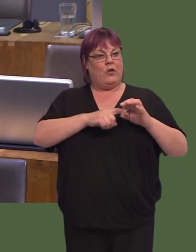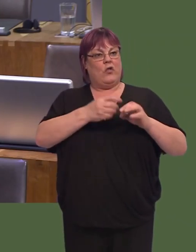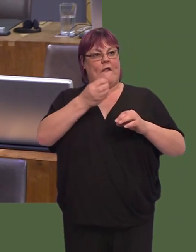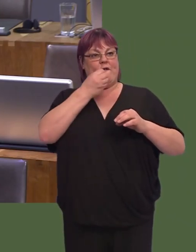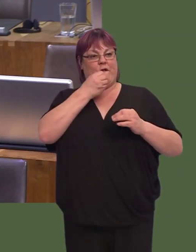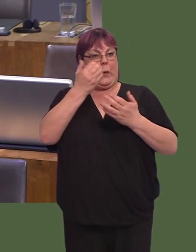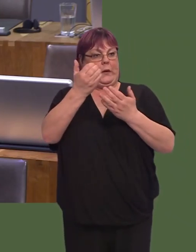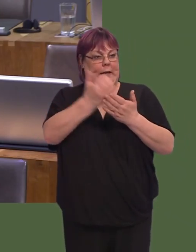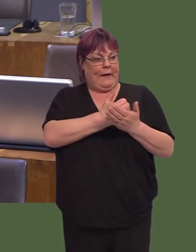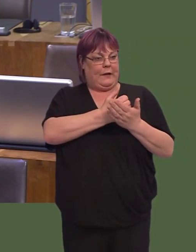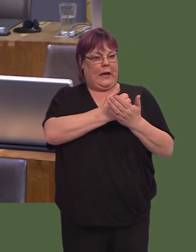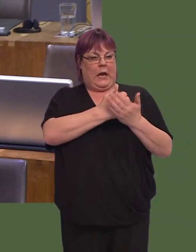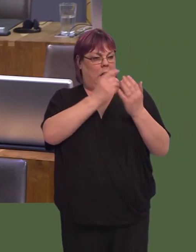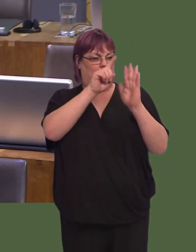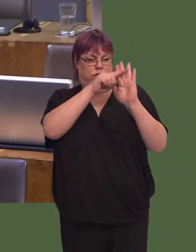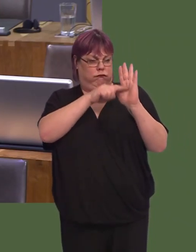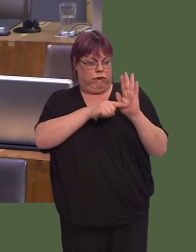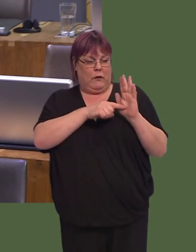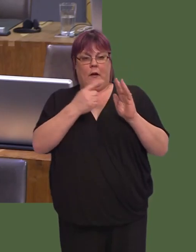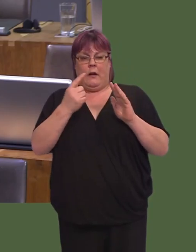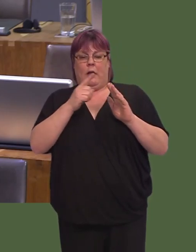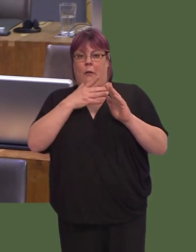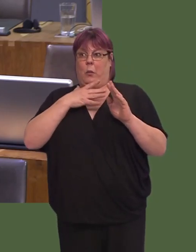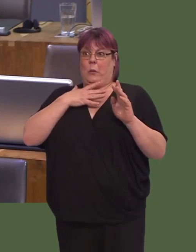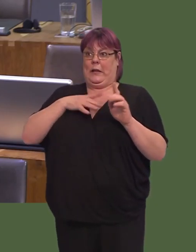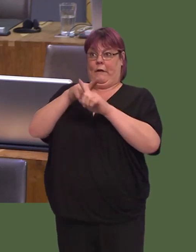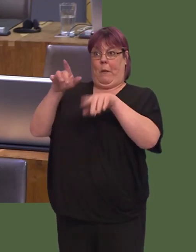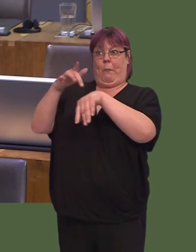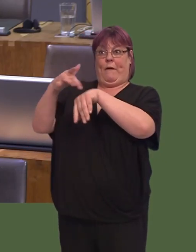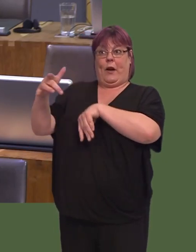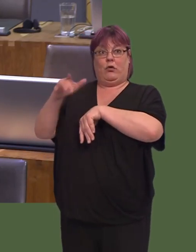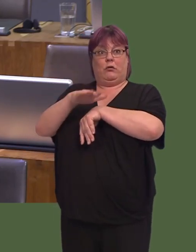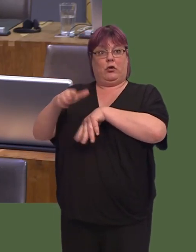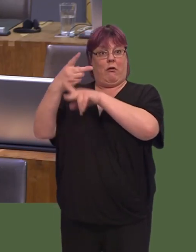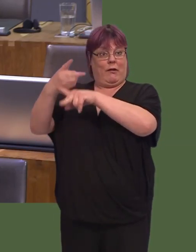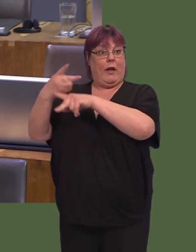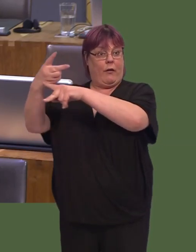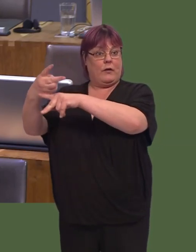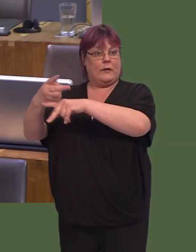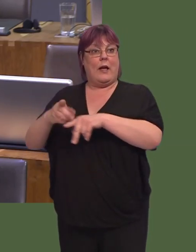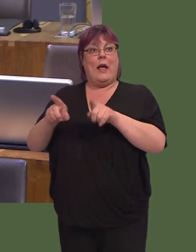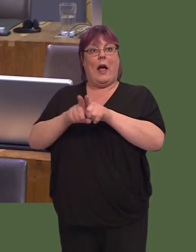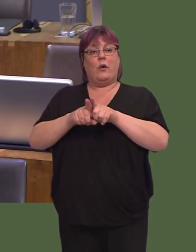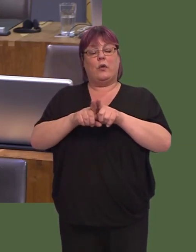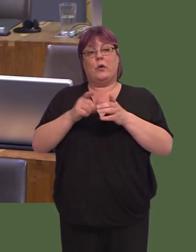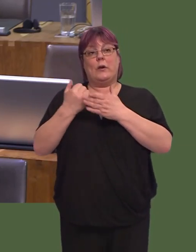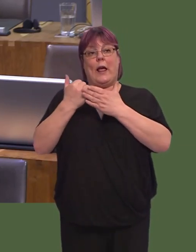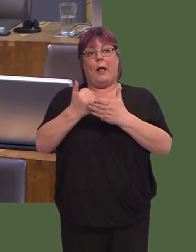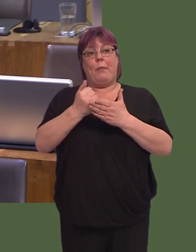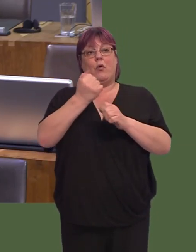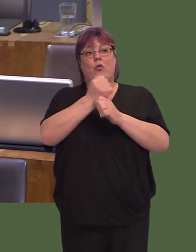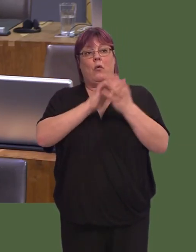standards you'd expect for somebody looking after childrenóand enabling grandparents and so on to take advantage of that scheme.